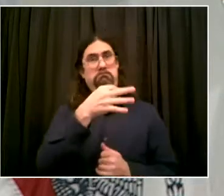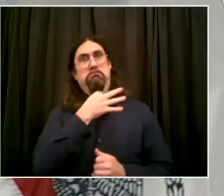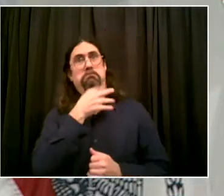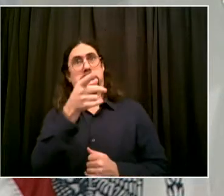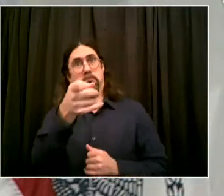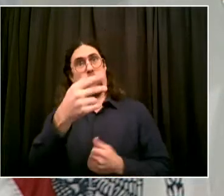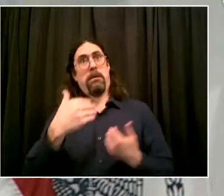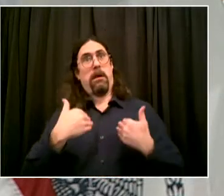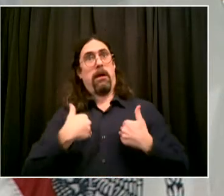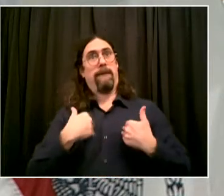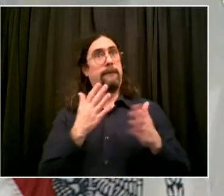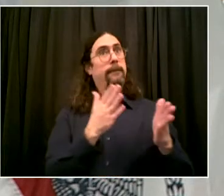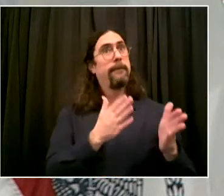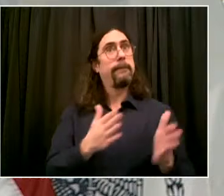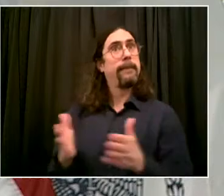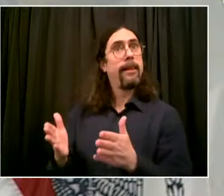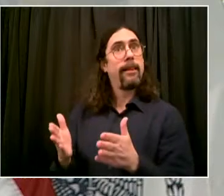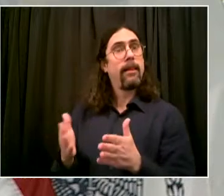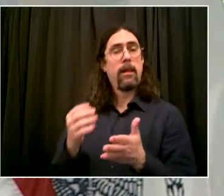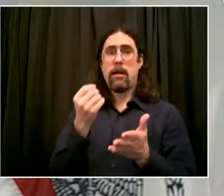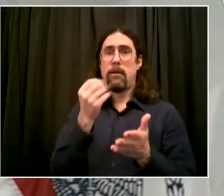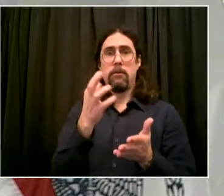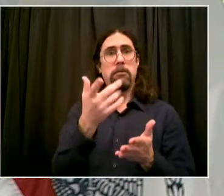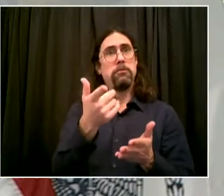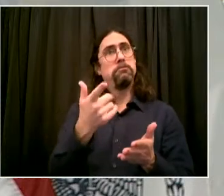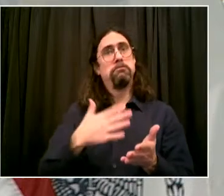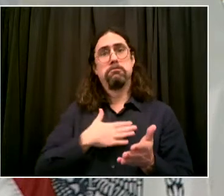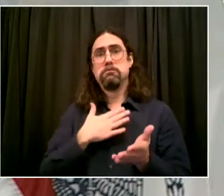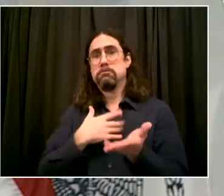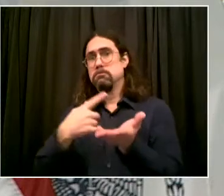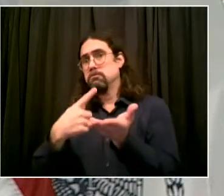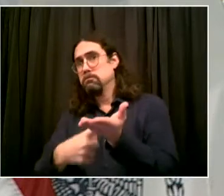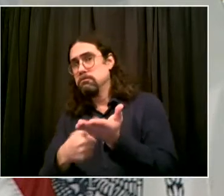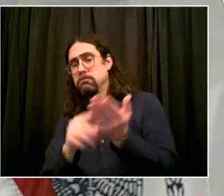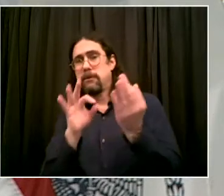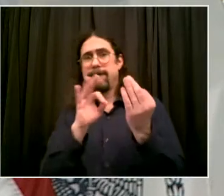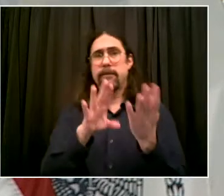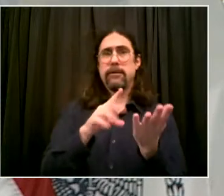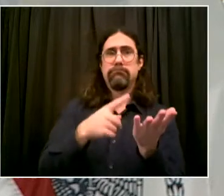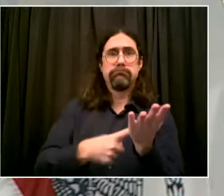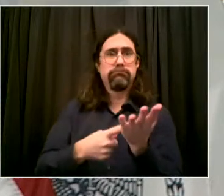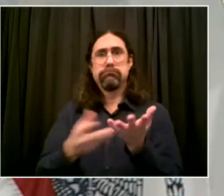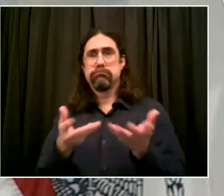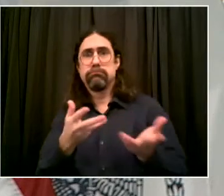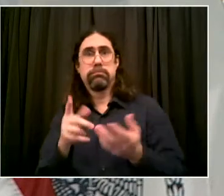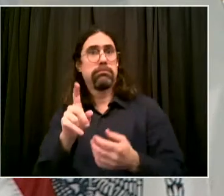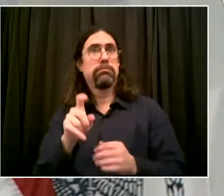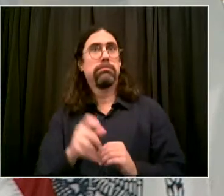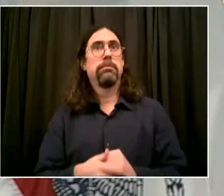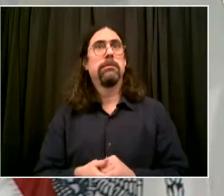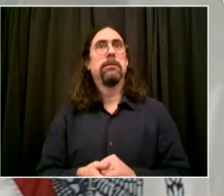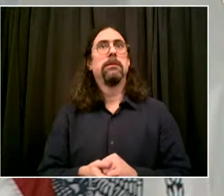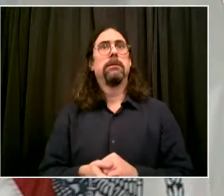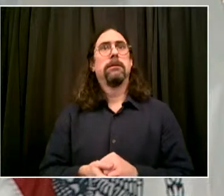TO DR. CHOKSHI MMF NDR. KATZ AND DR. JAY VVARMA WANT TO ADD, WE E